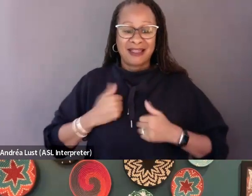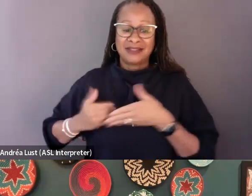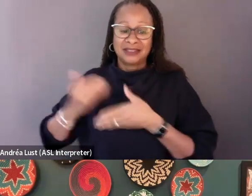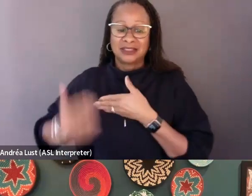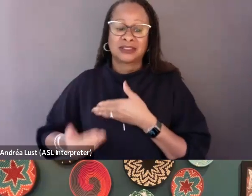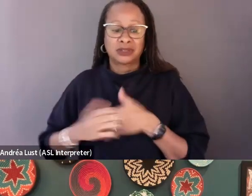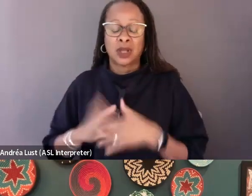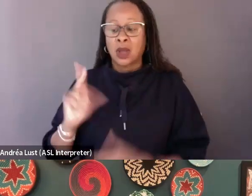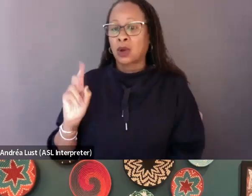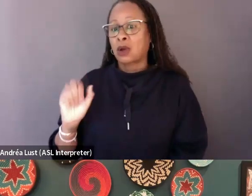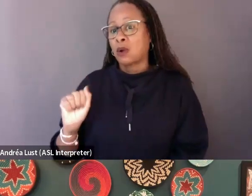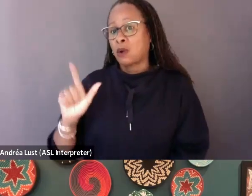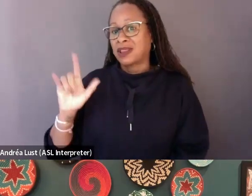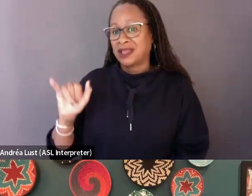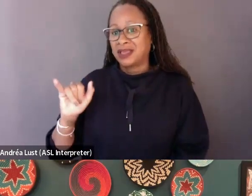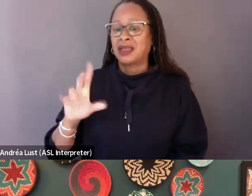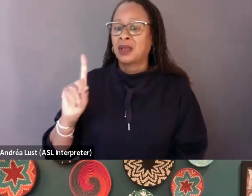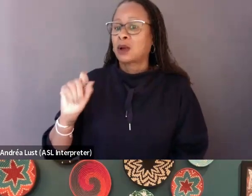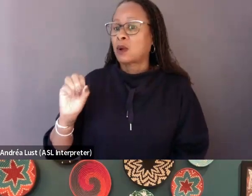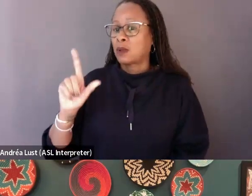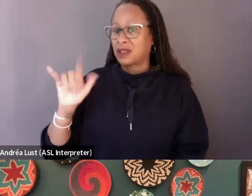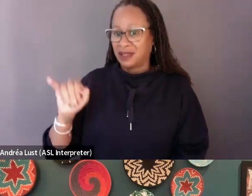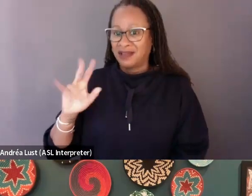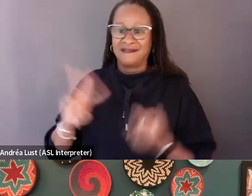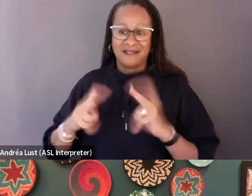I've lived here for about 15 years ever since I moved to Bombay.